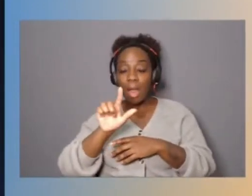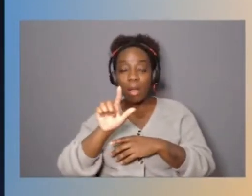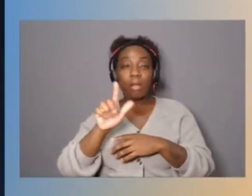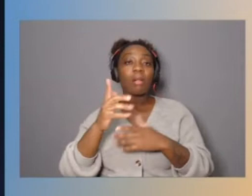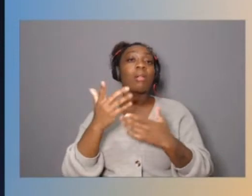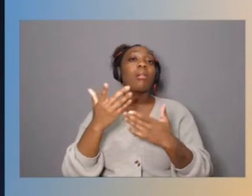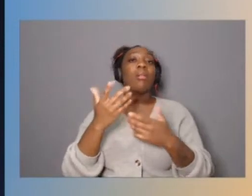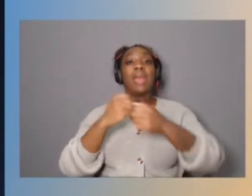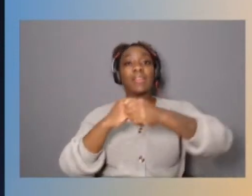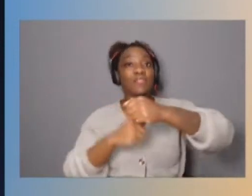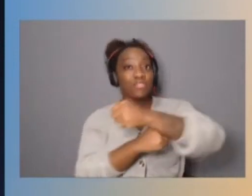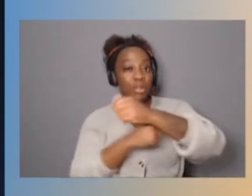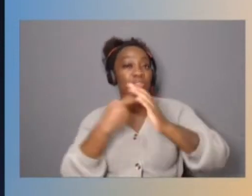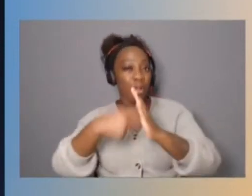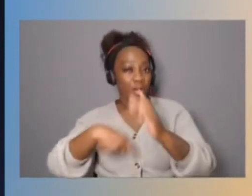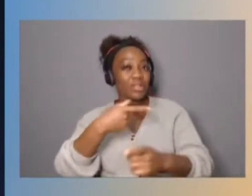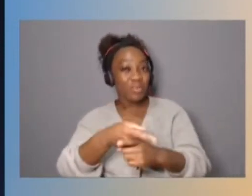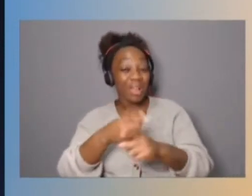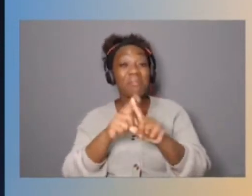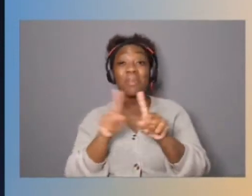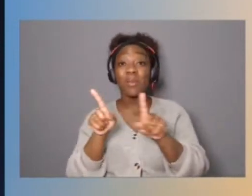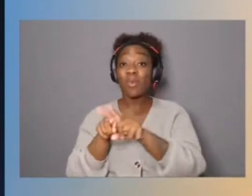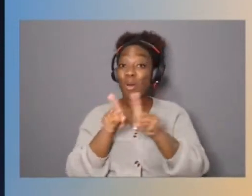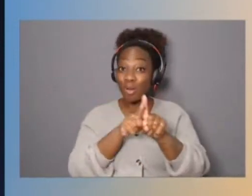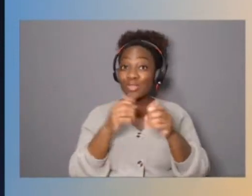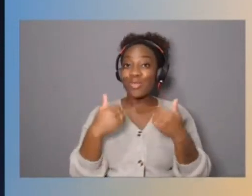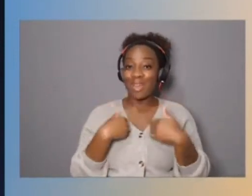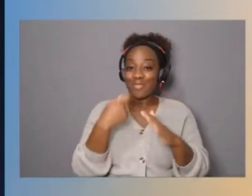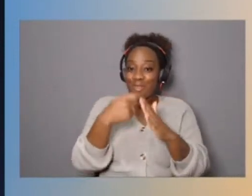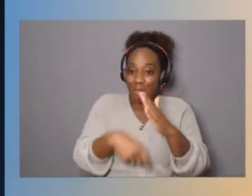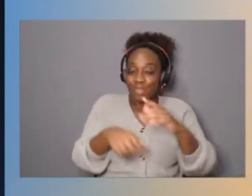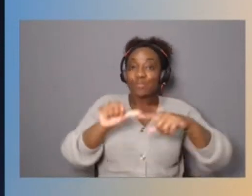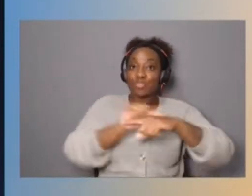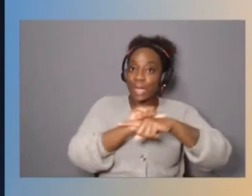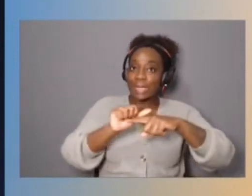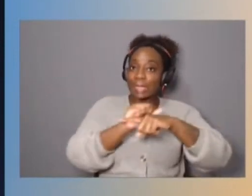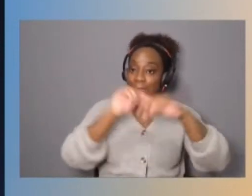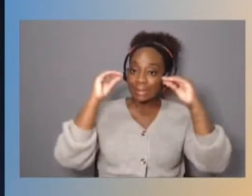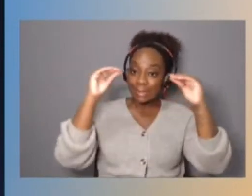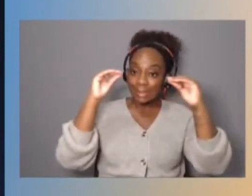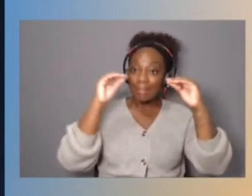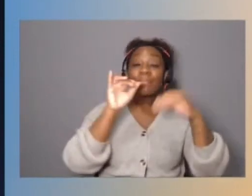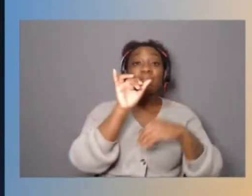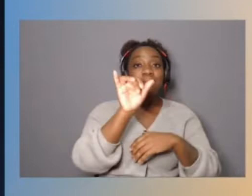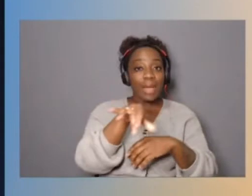So, but there is also the cost of training and that's when we've are working on Trainium.